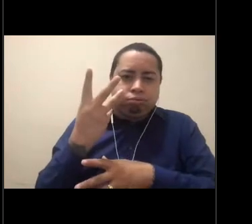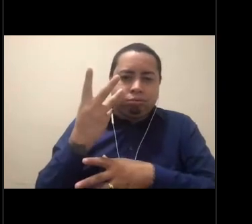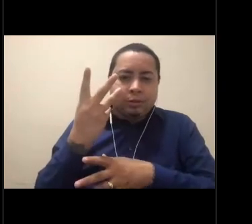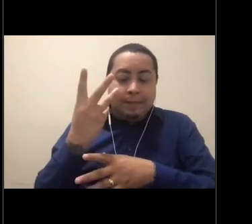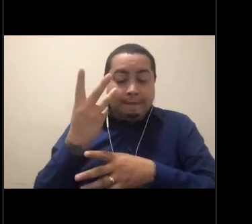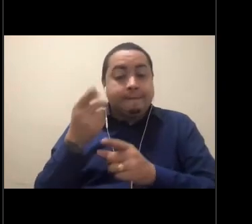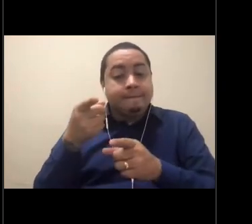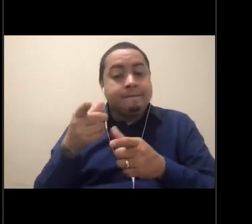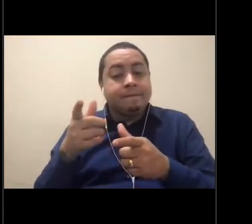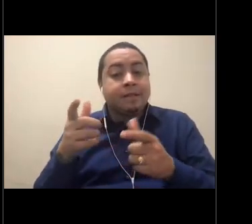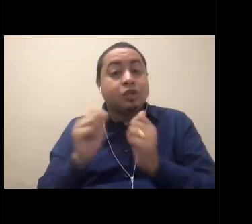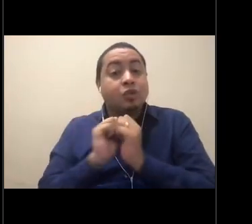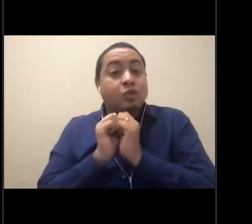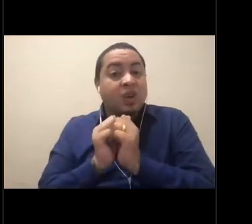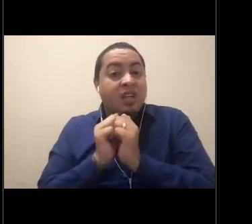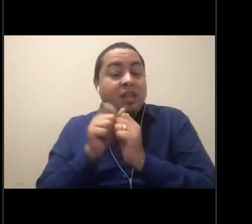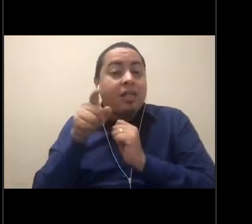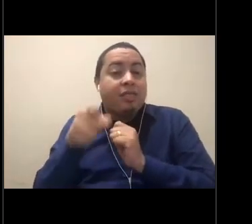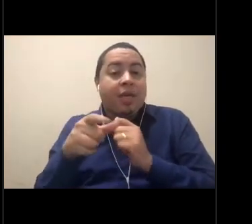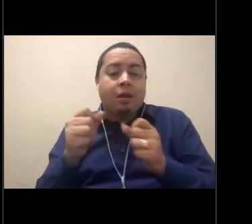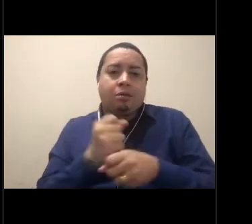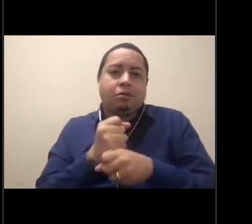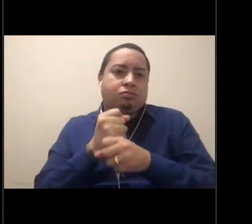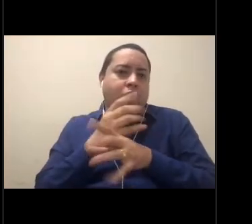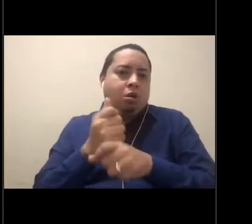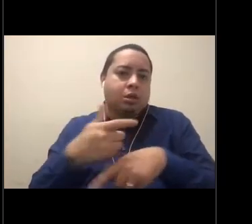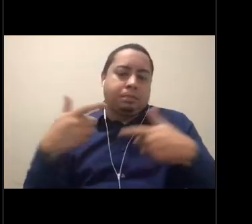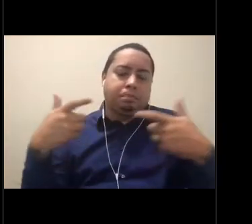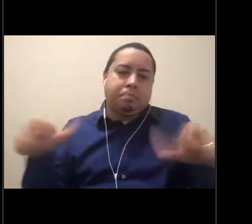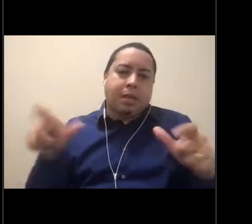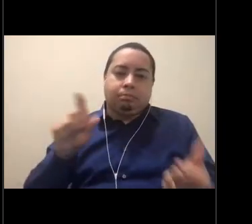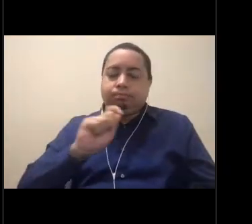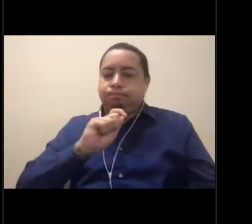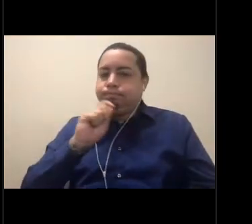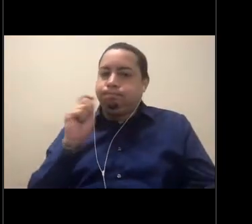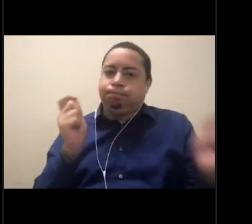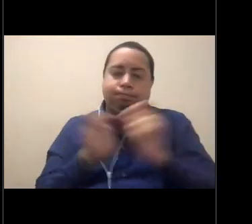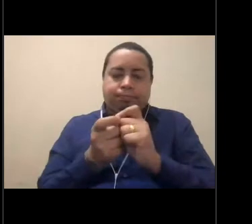they caused major disruptions in air travel in and out of Mexico City.